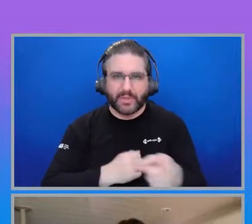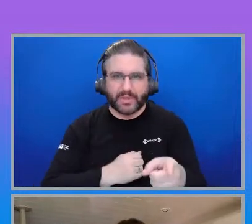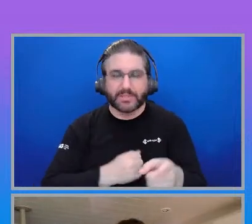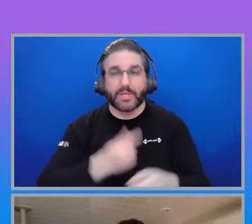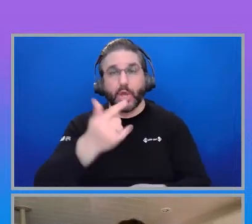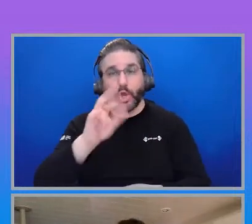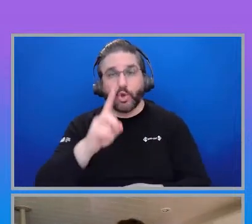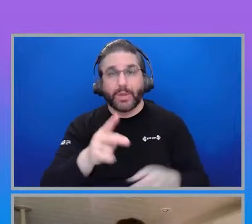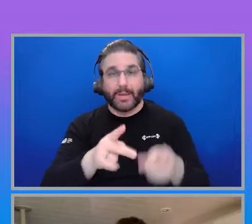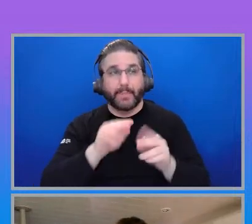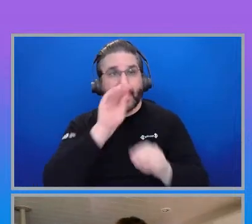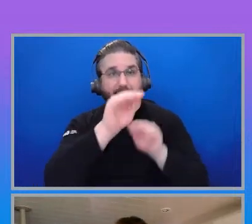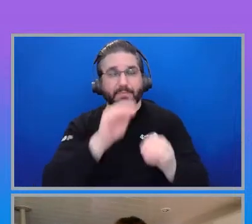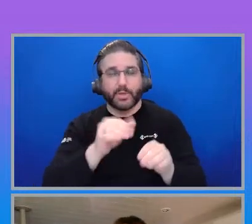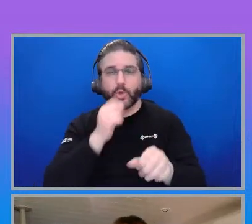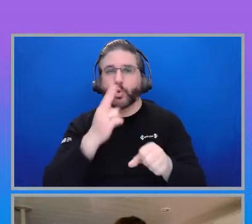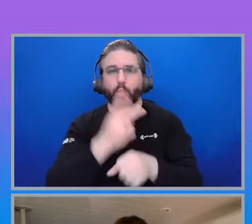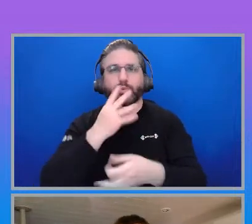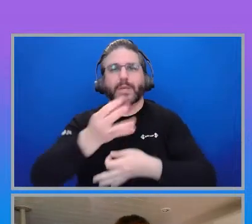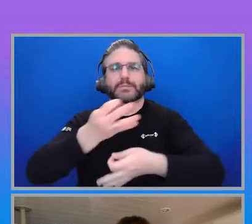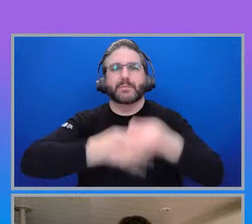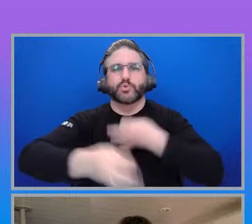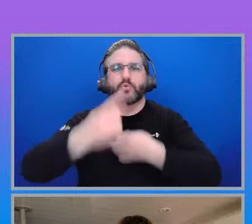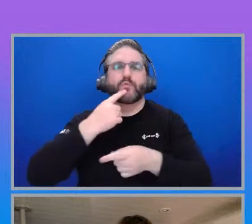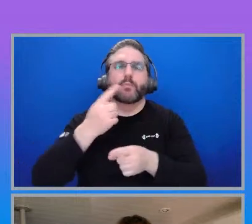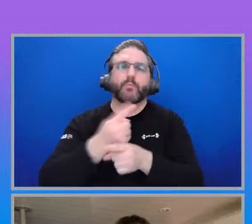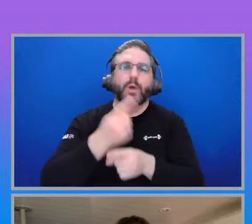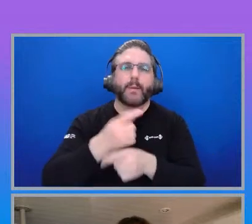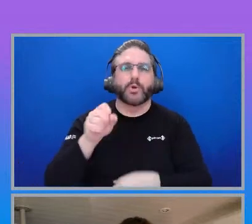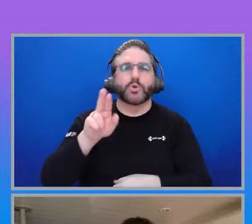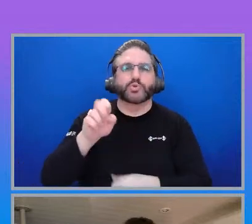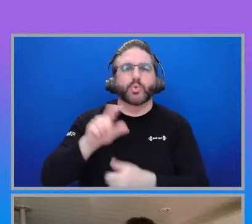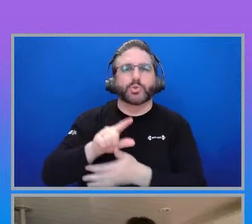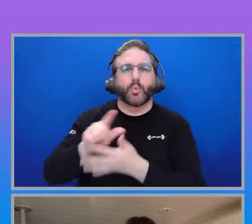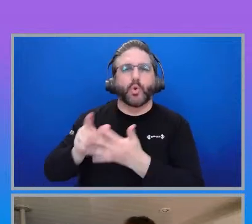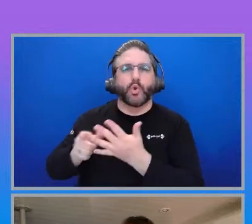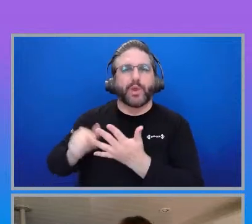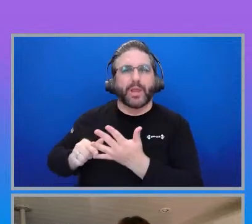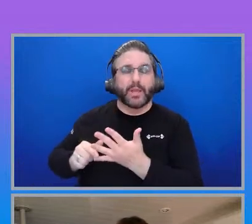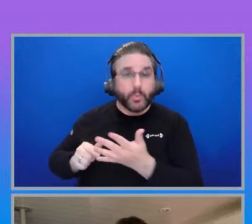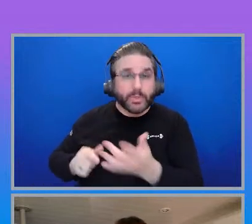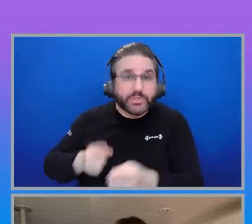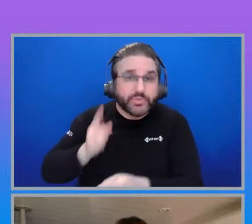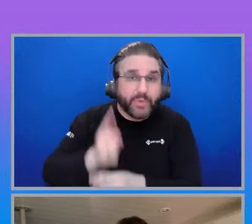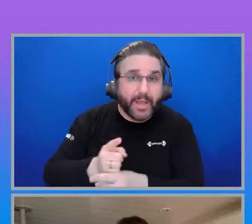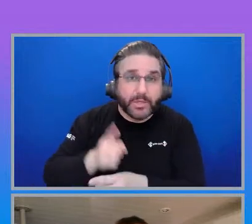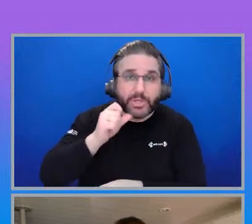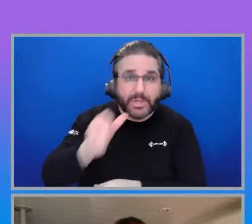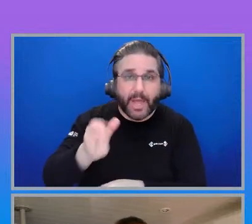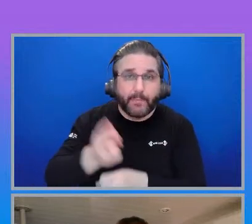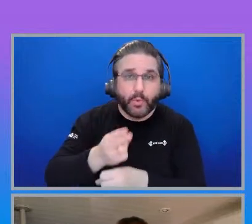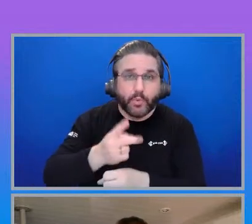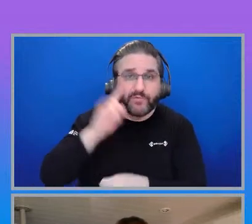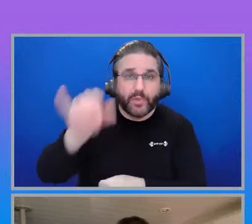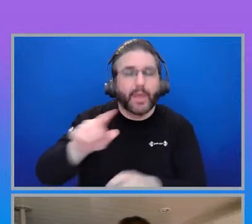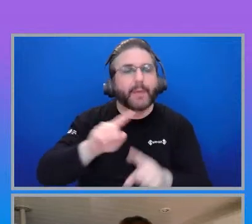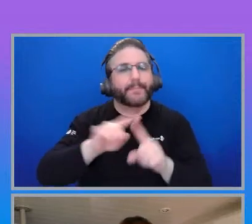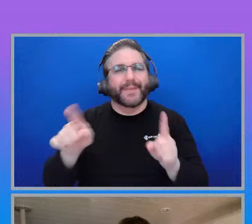grid placement should not be used as a substitute for correct source ordering, which is